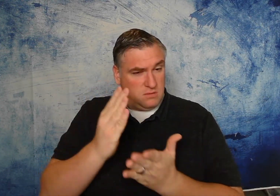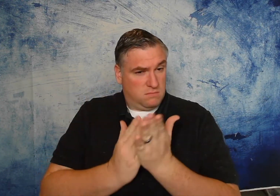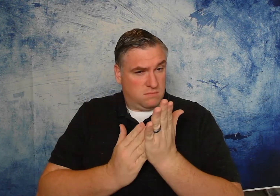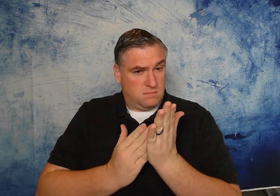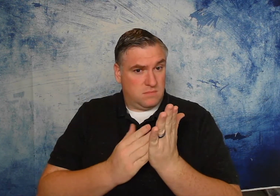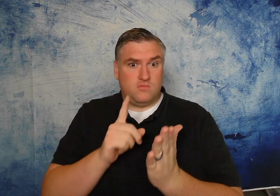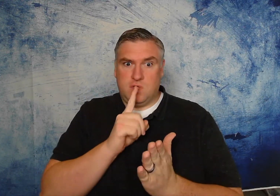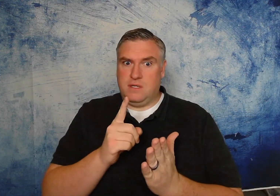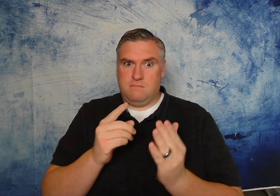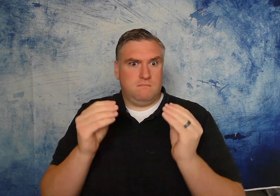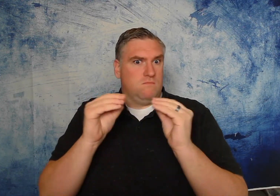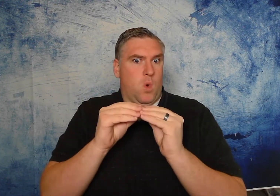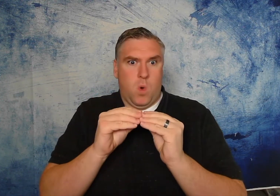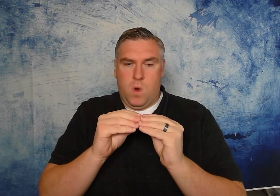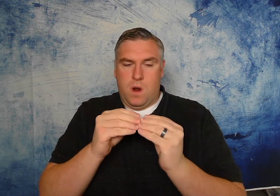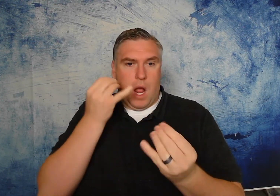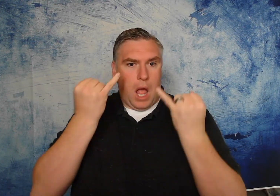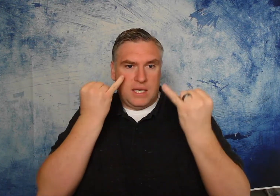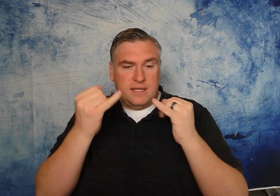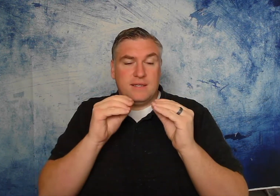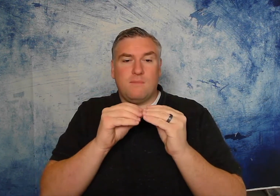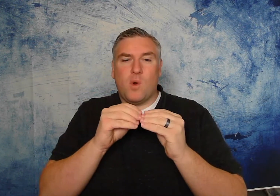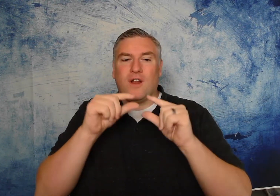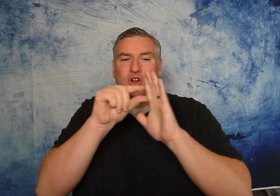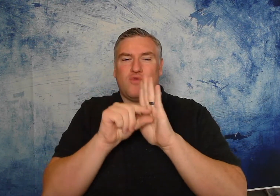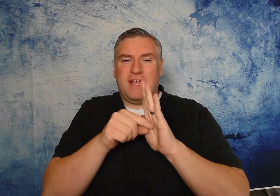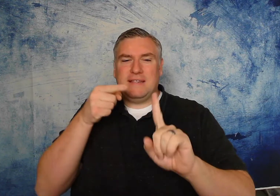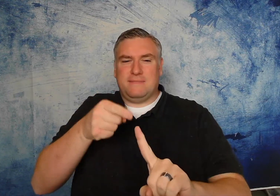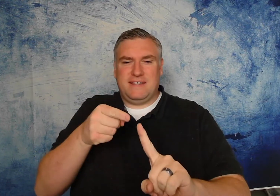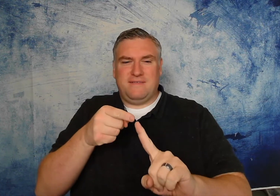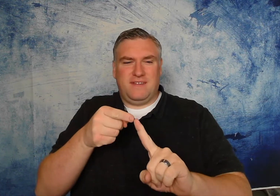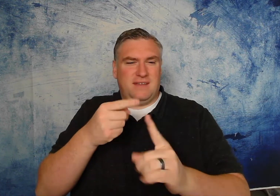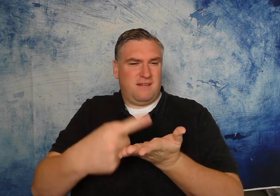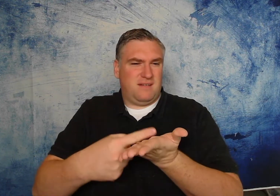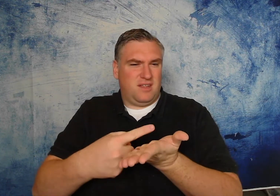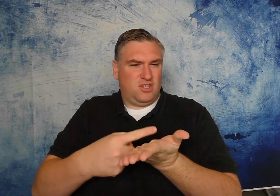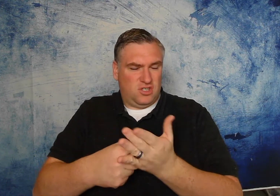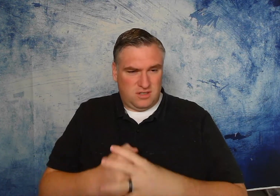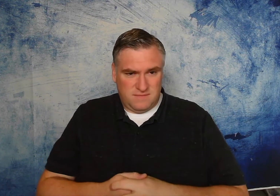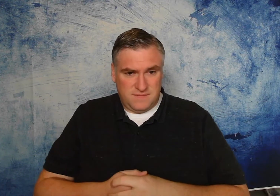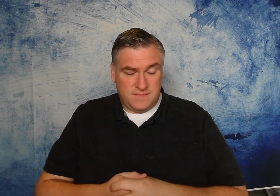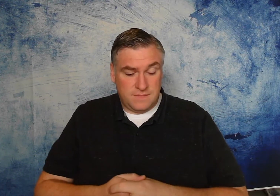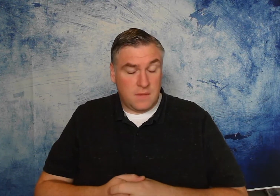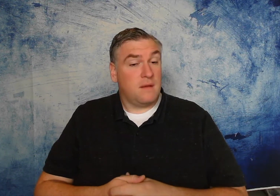Information part; really there's so many more ideas and grade specific discussion.